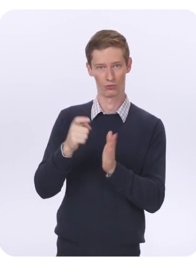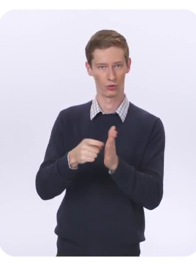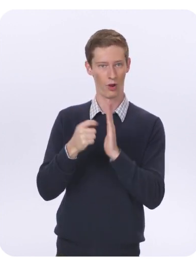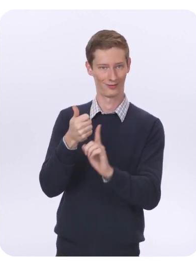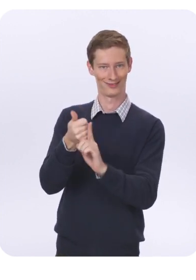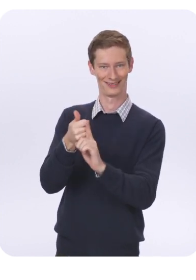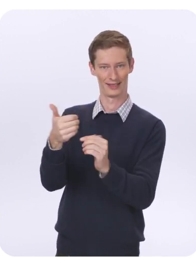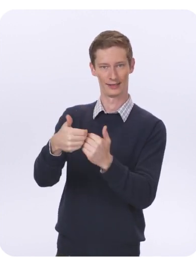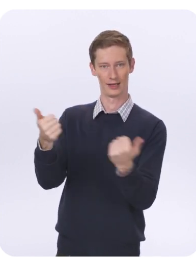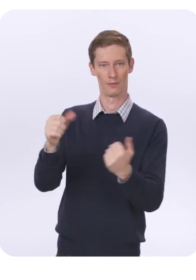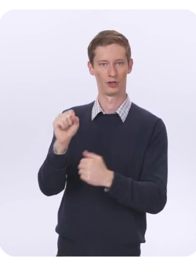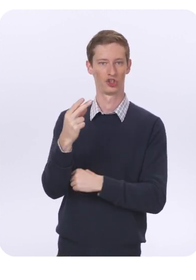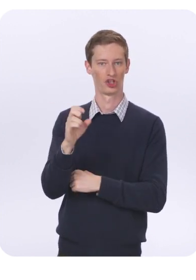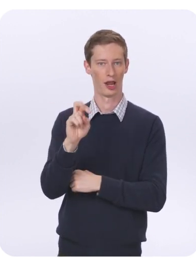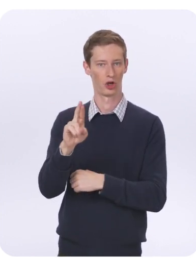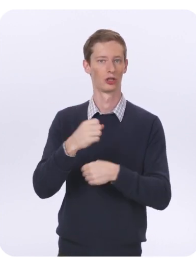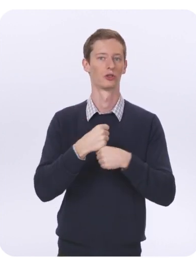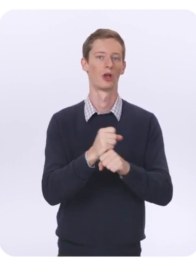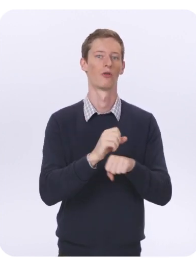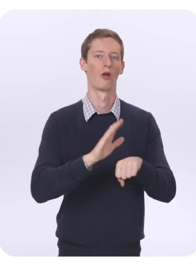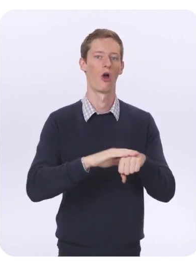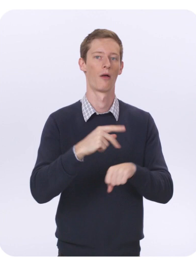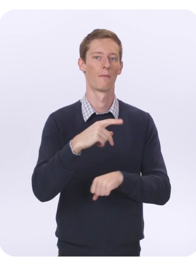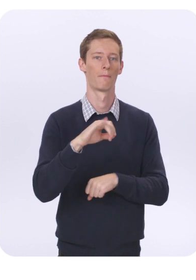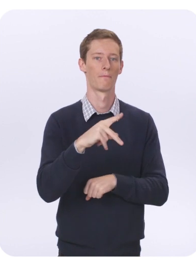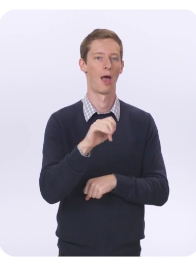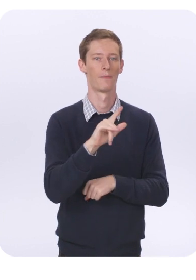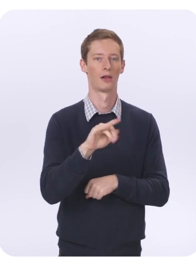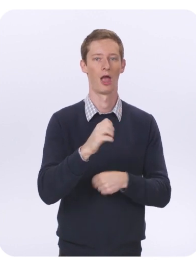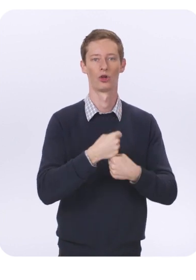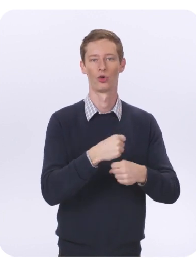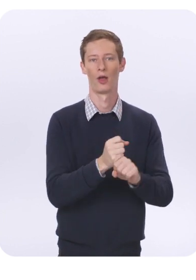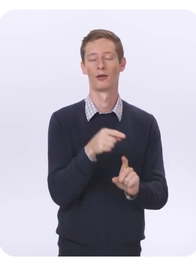that calculates exclusively the positional attribute of your vertices.